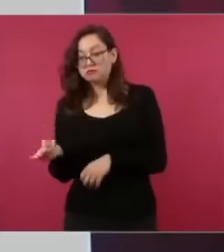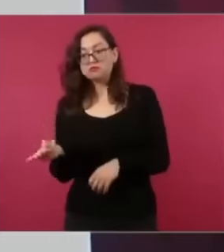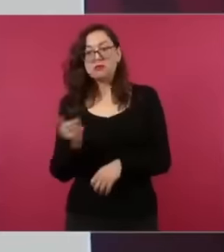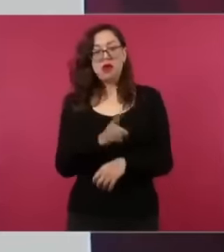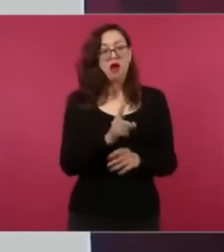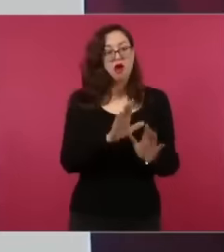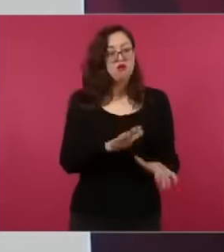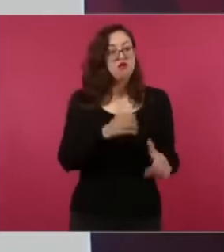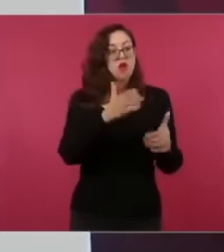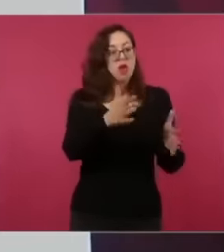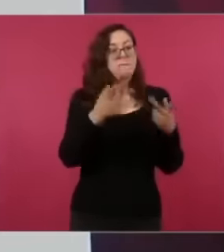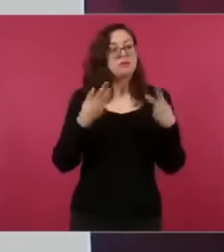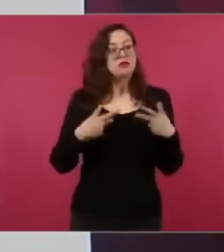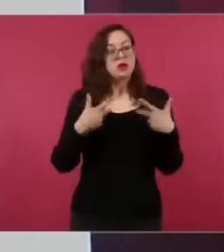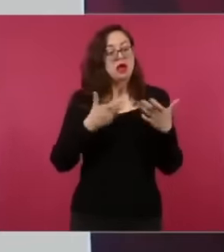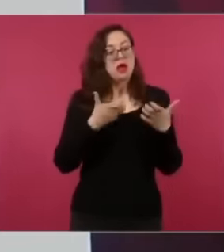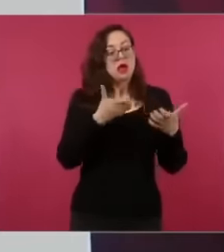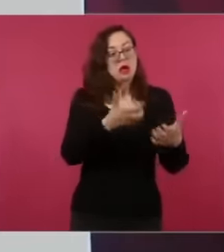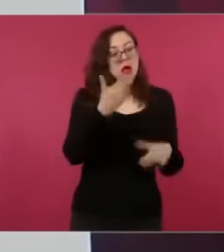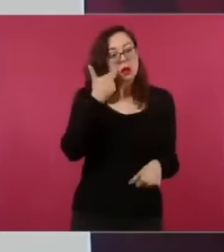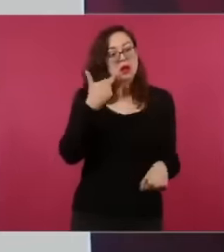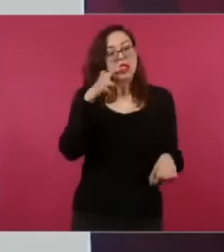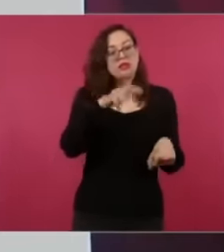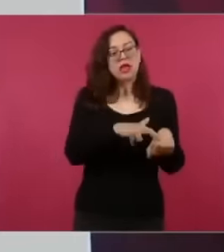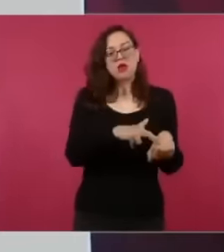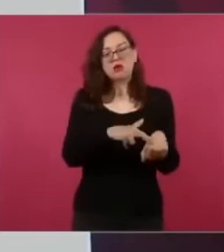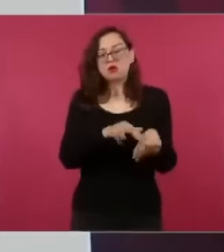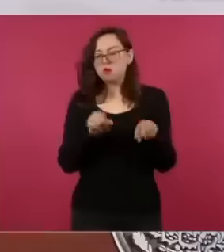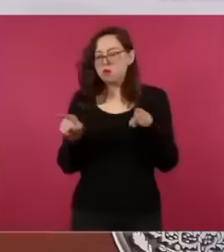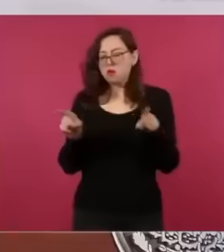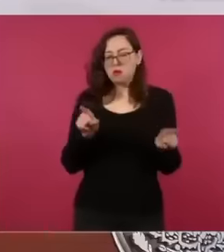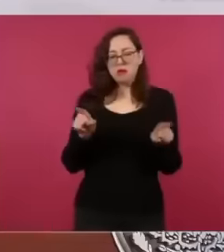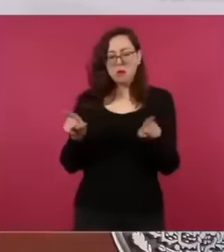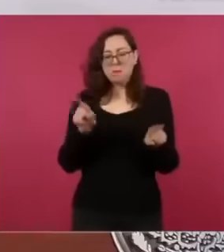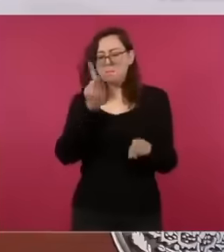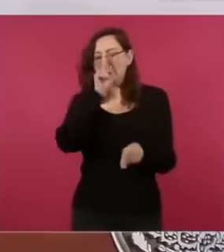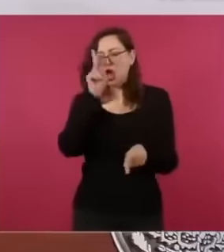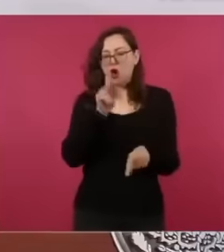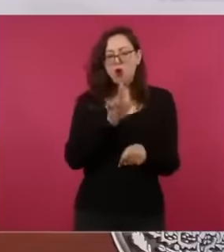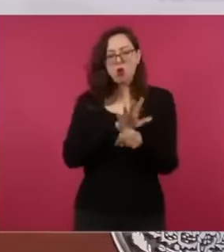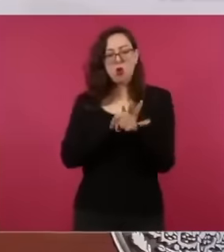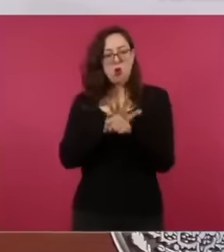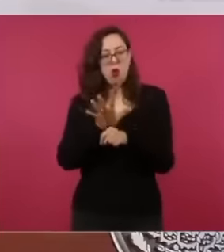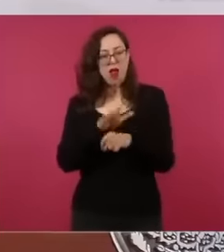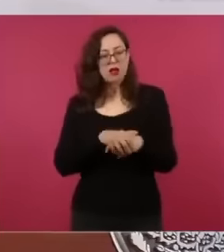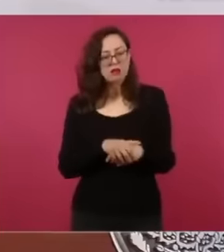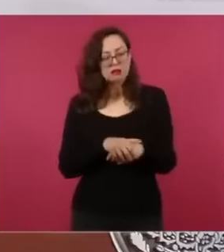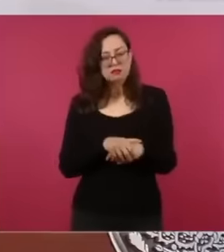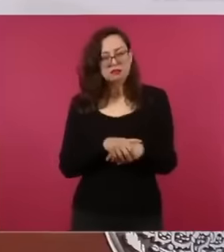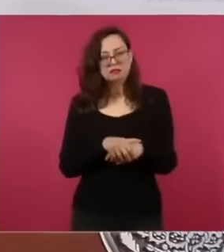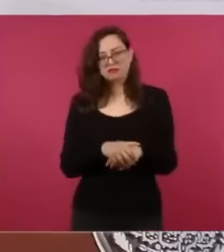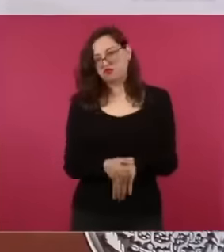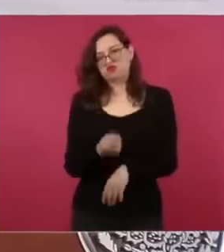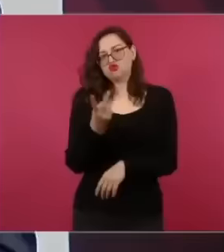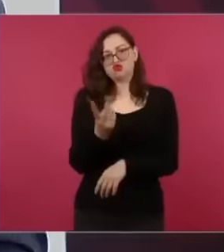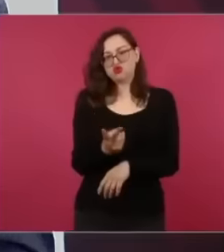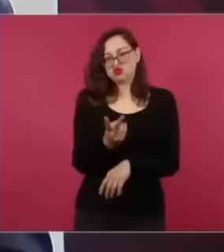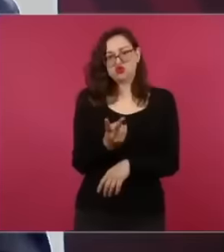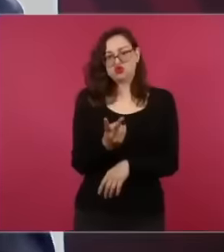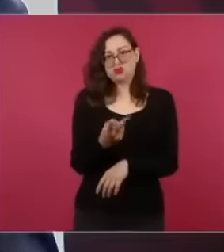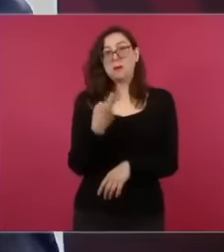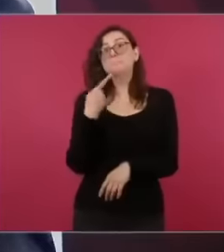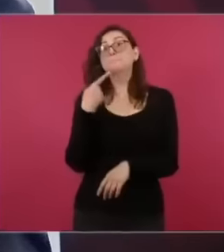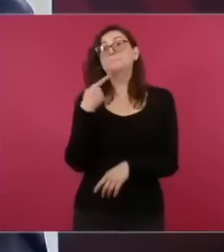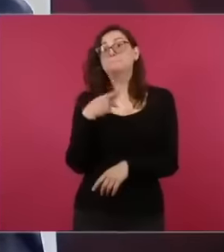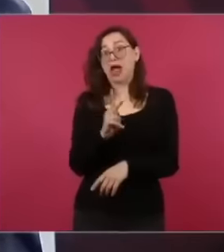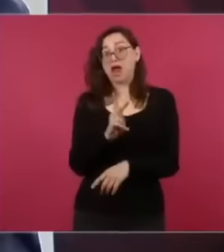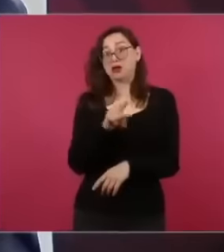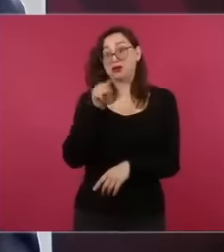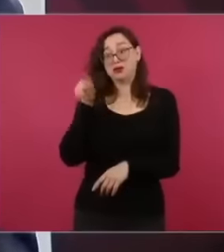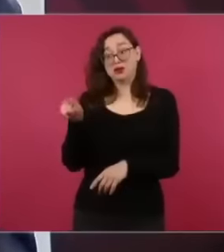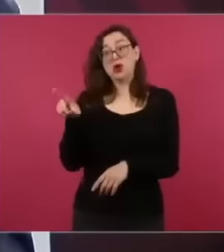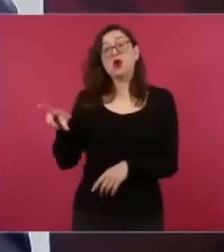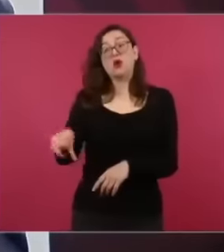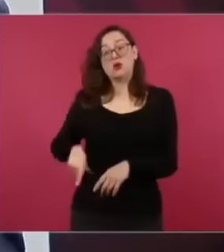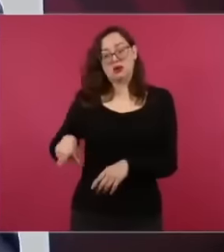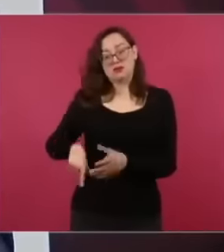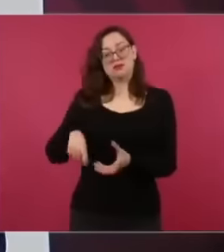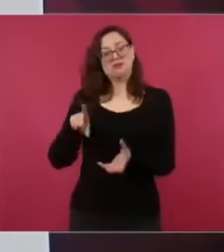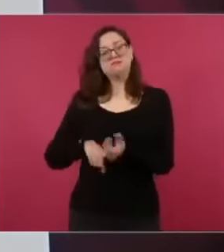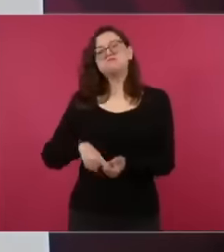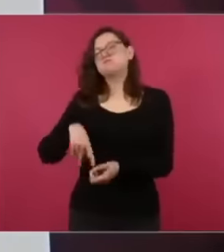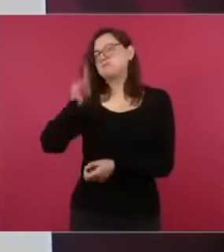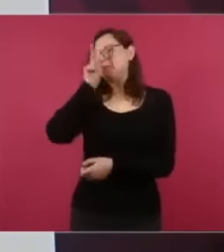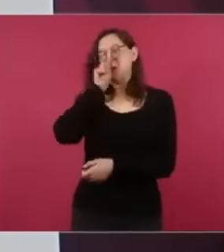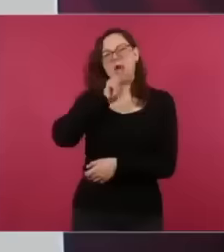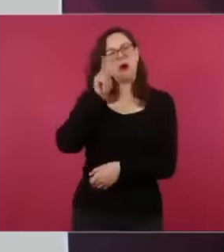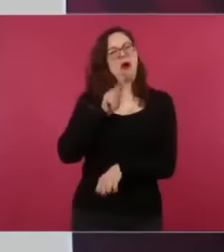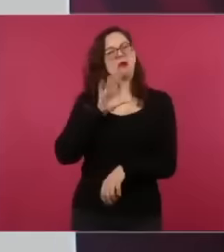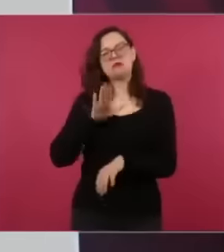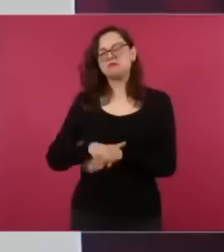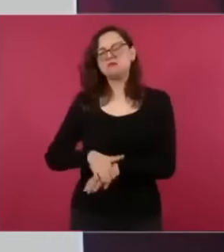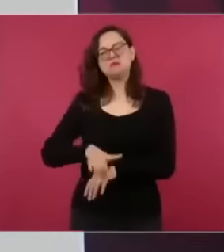Both are corrupt. But there are levels because the